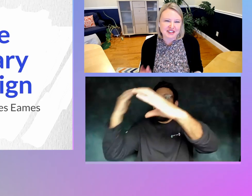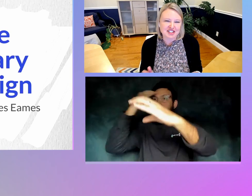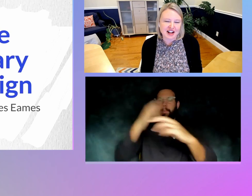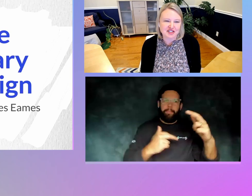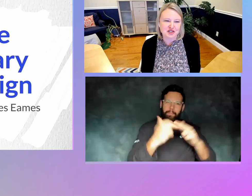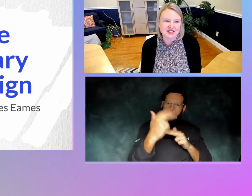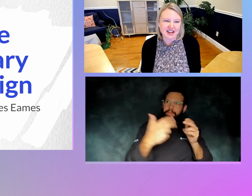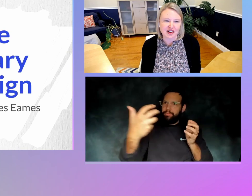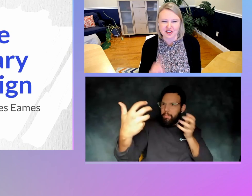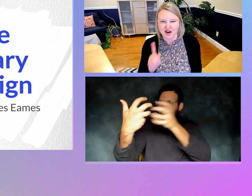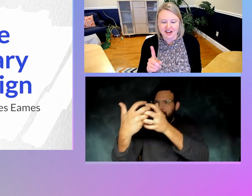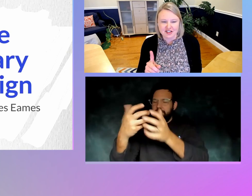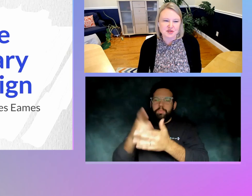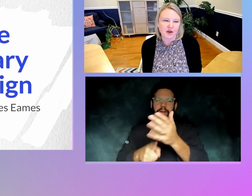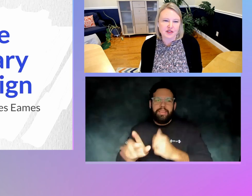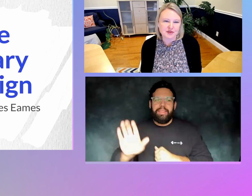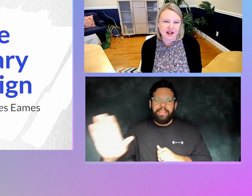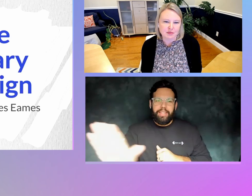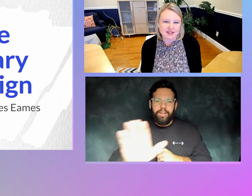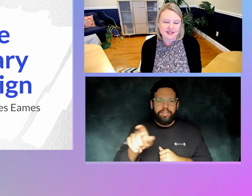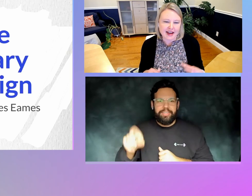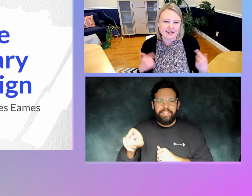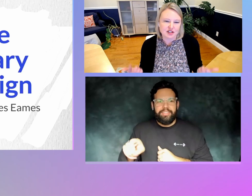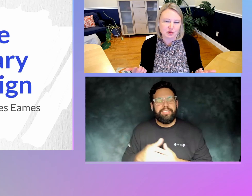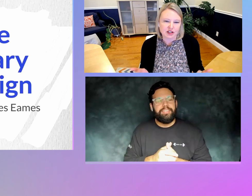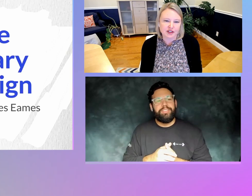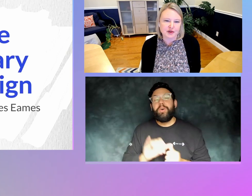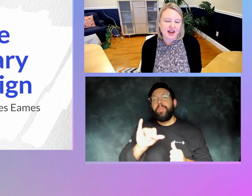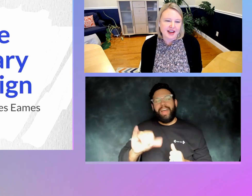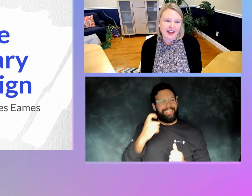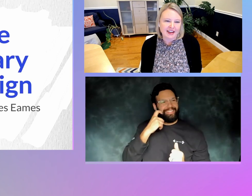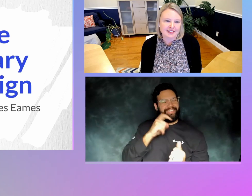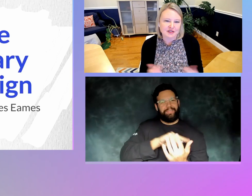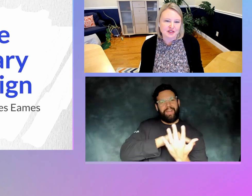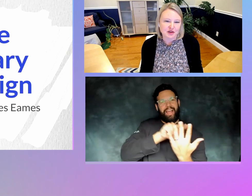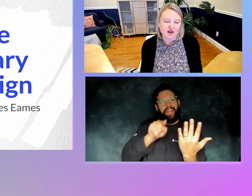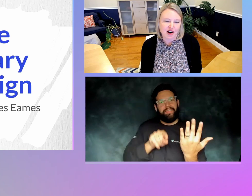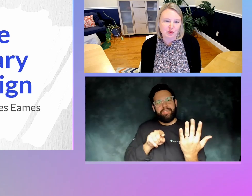When you get into specific form fields, there are certain inputs that you have to map